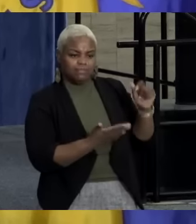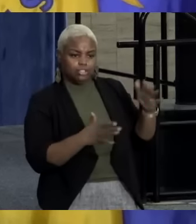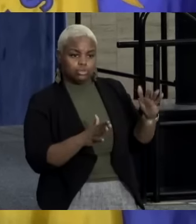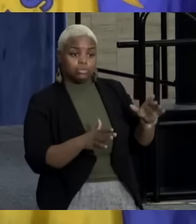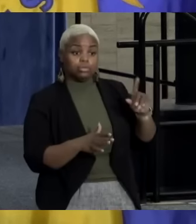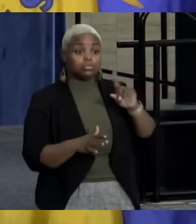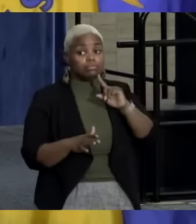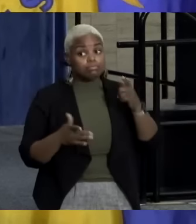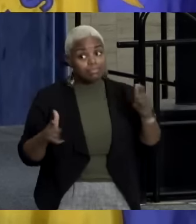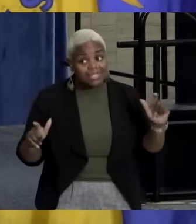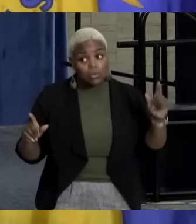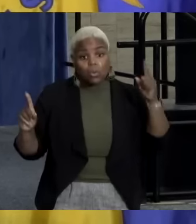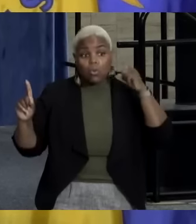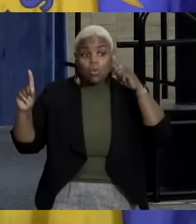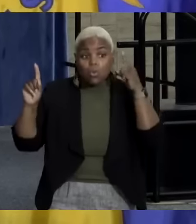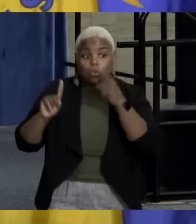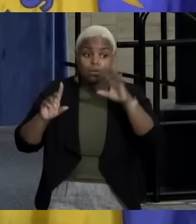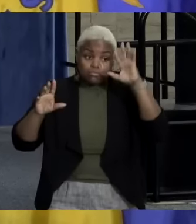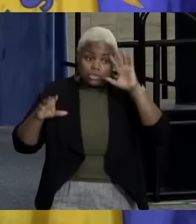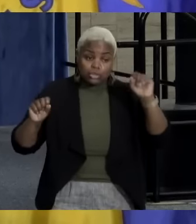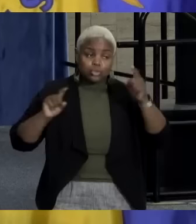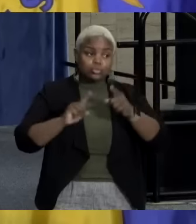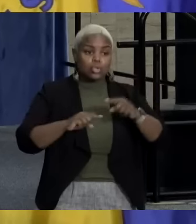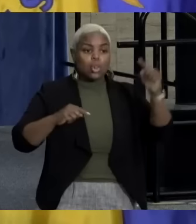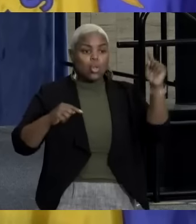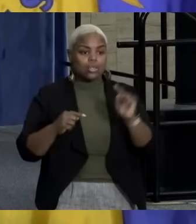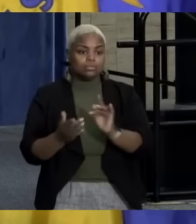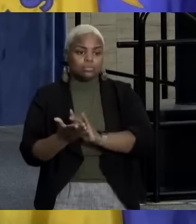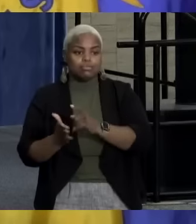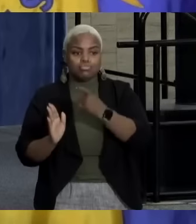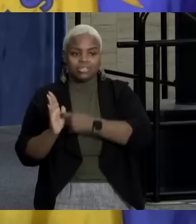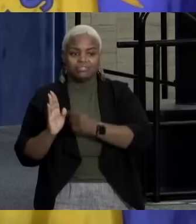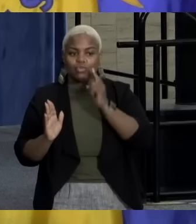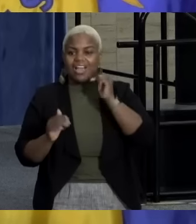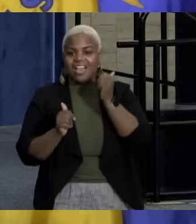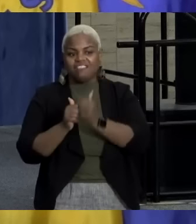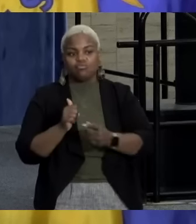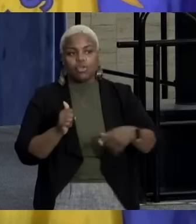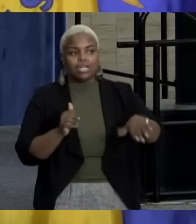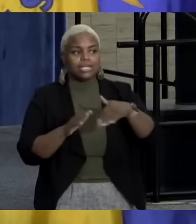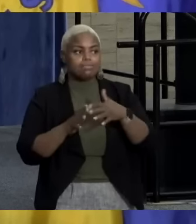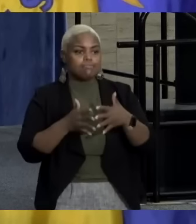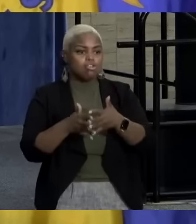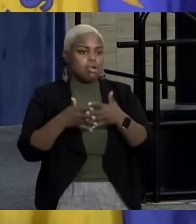administration is lowering drug prices for everyday Americans. It is a health reform.